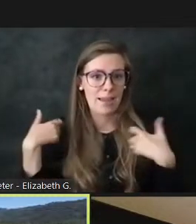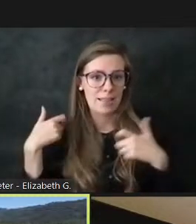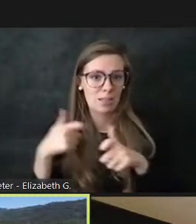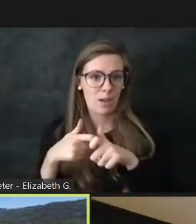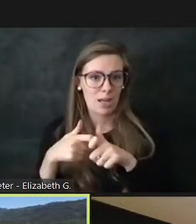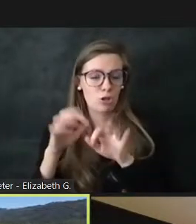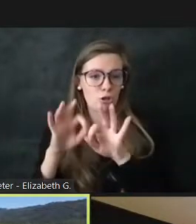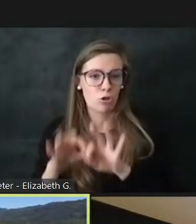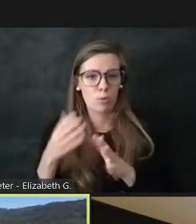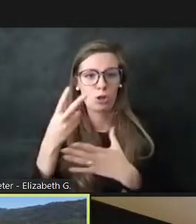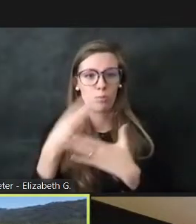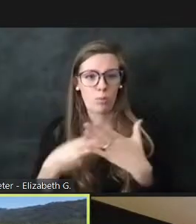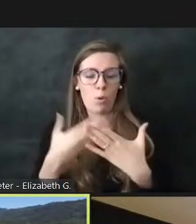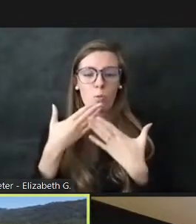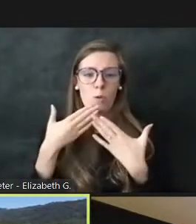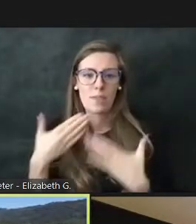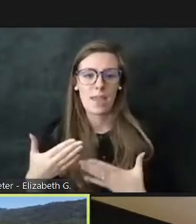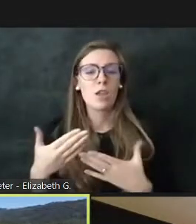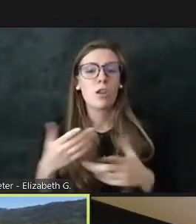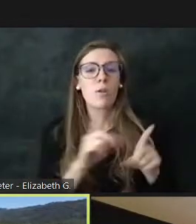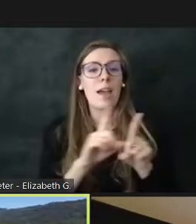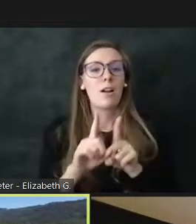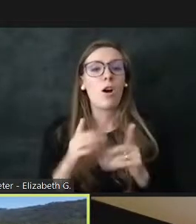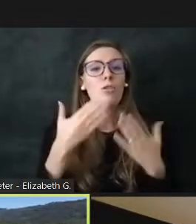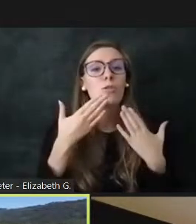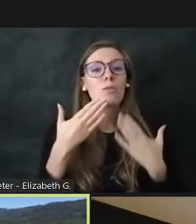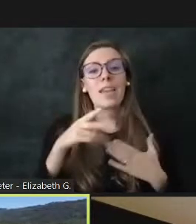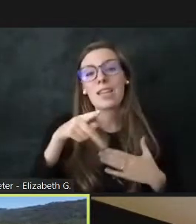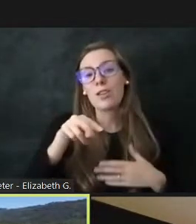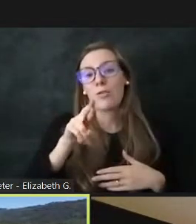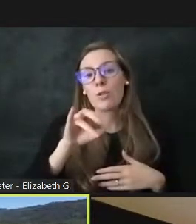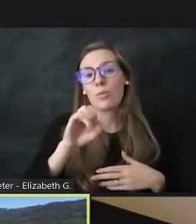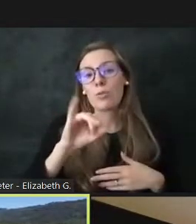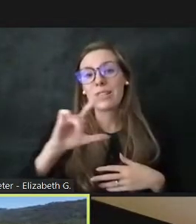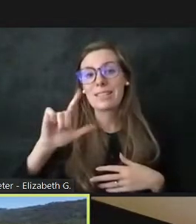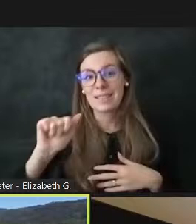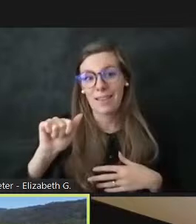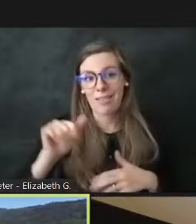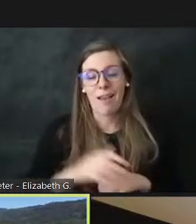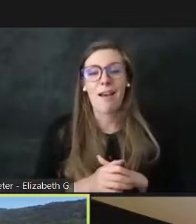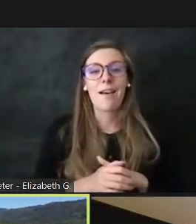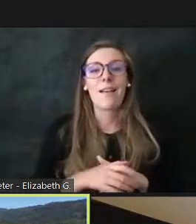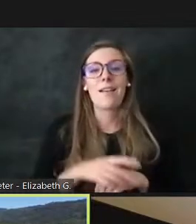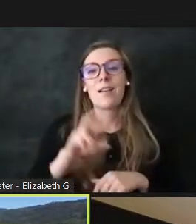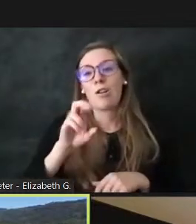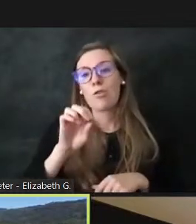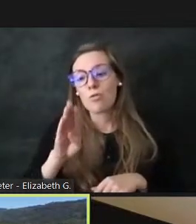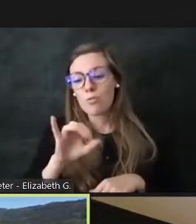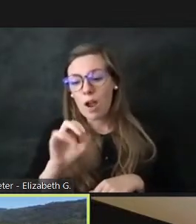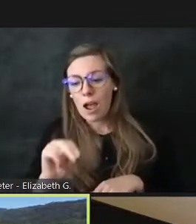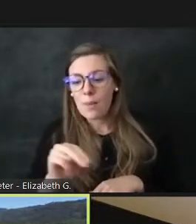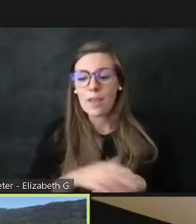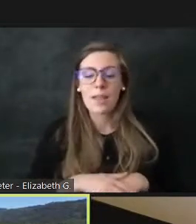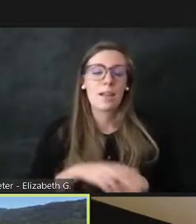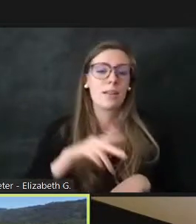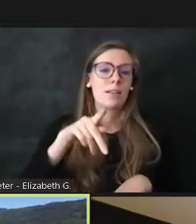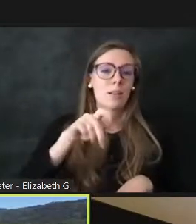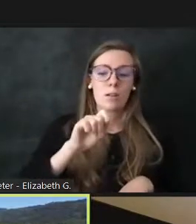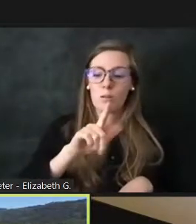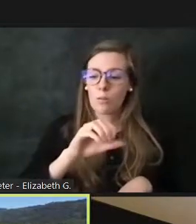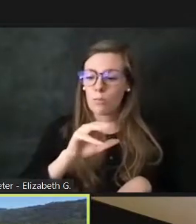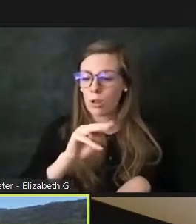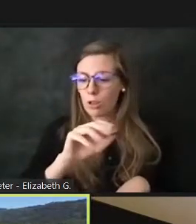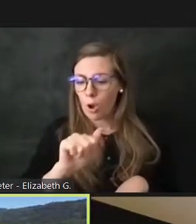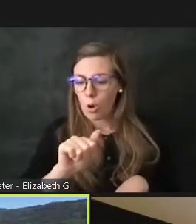And we also like to give personal and convene and Robin and Paloma and Kira.